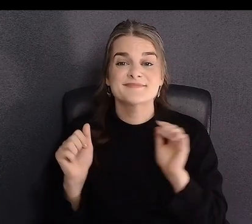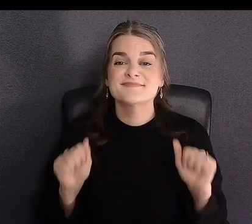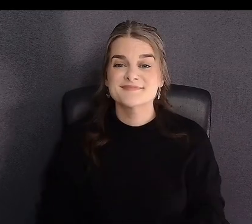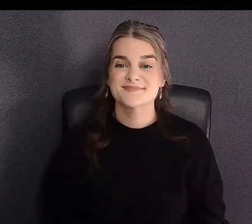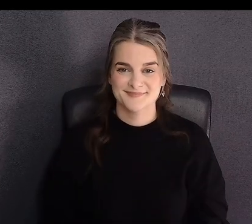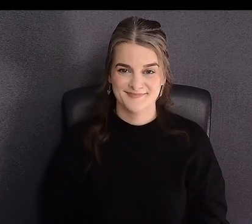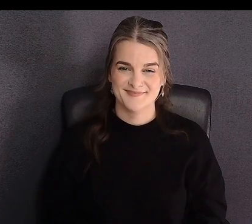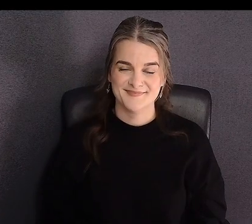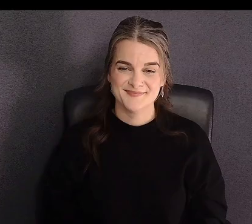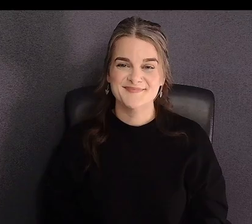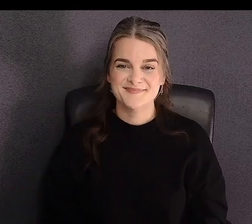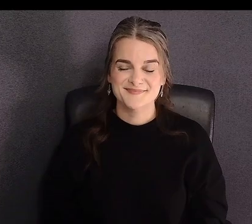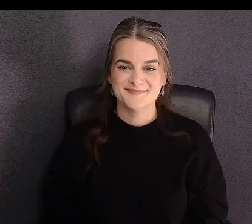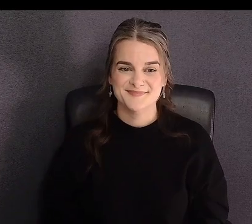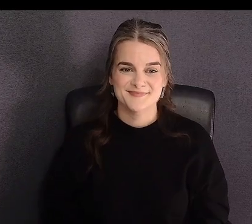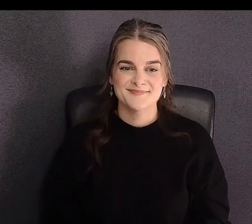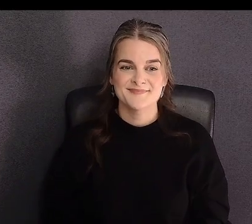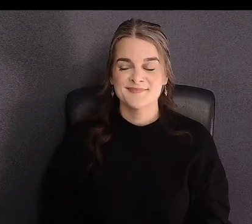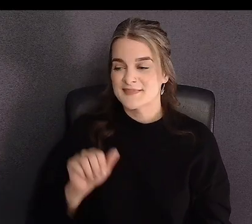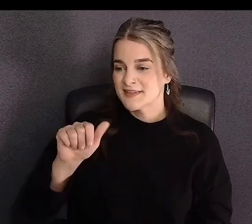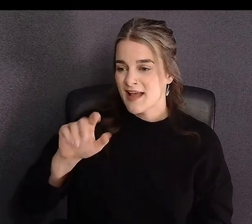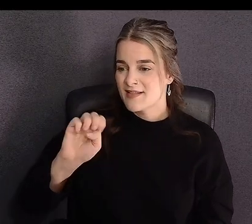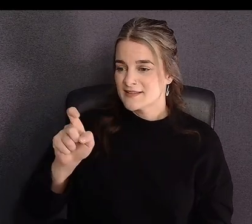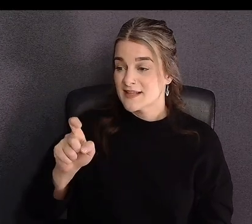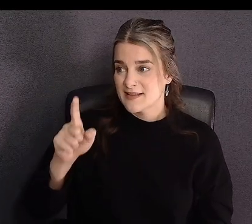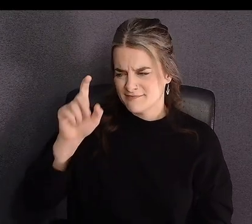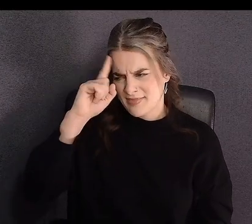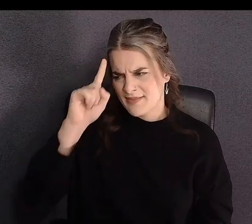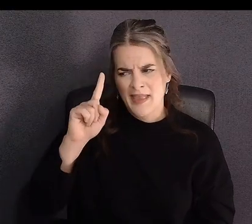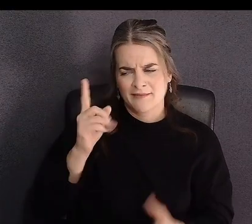I think, generally, with all of this stuff, it is not a one-size-fits-all.